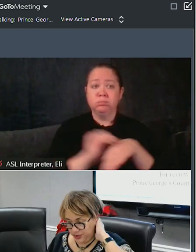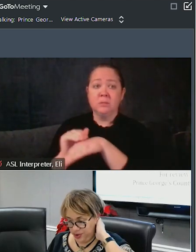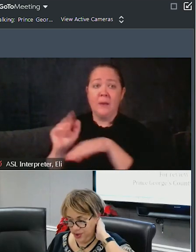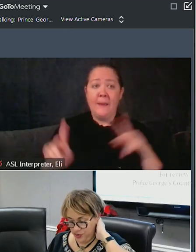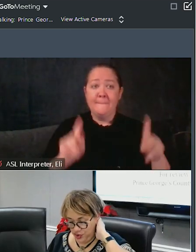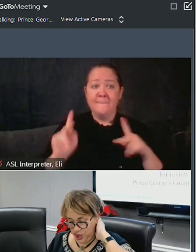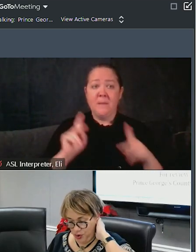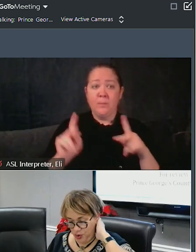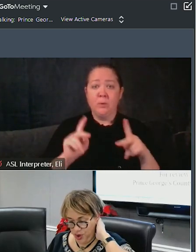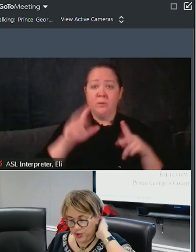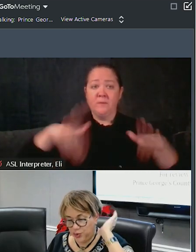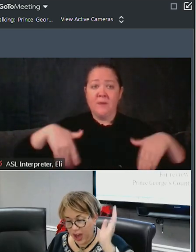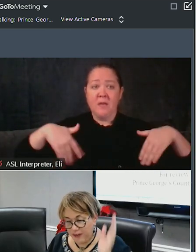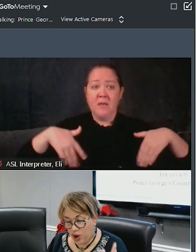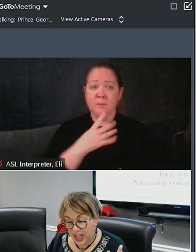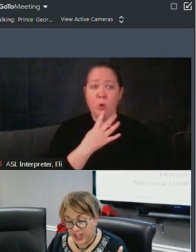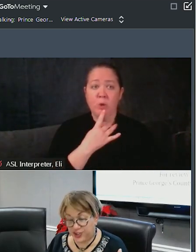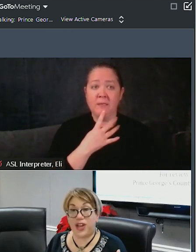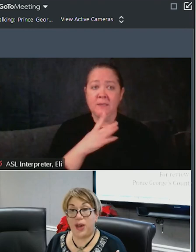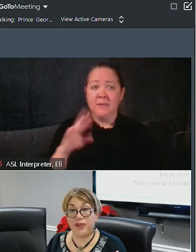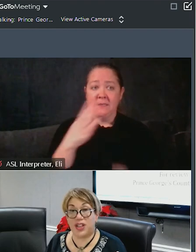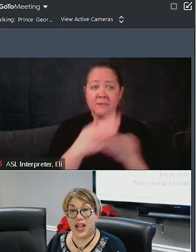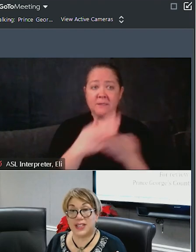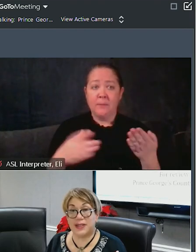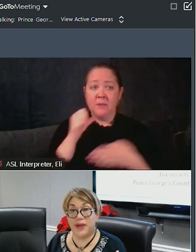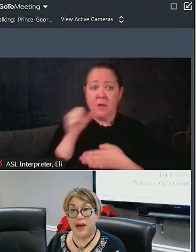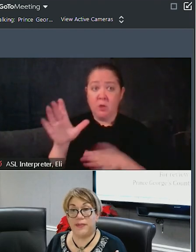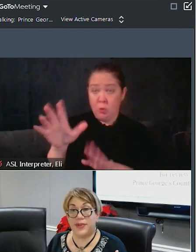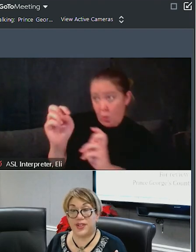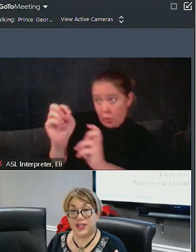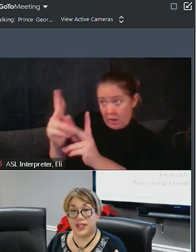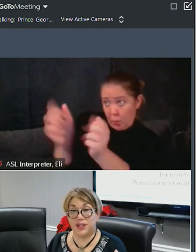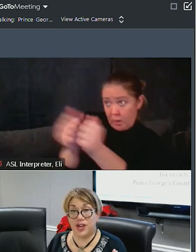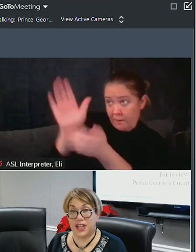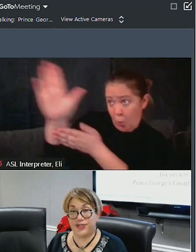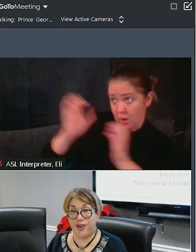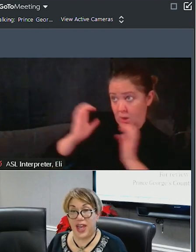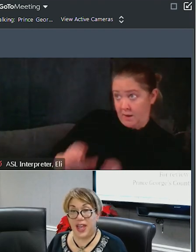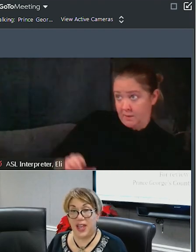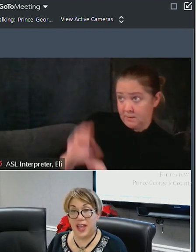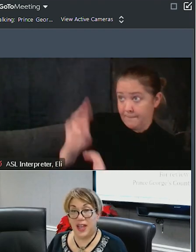So you have your clients you're okay with your clients, Mr. Nelson, your clients are okay.